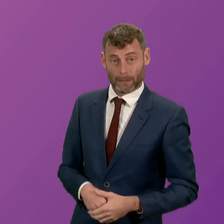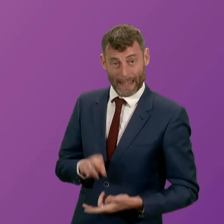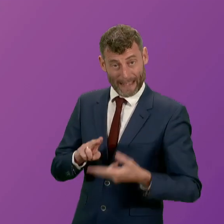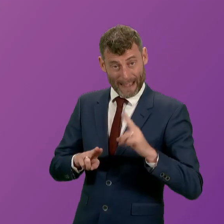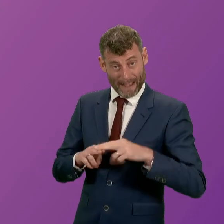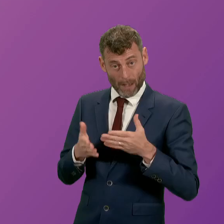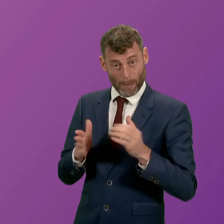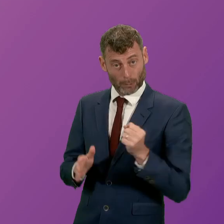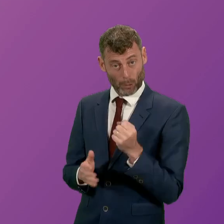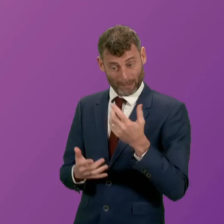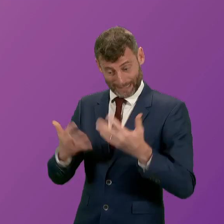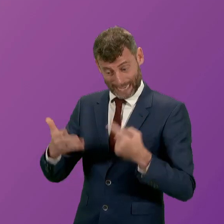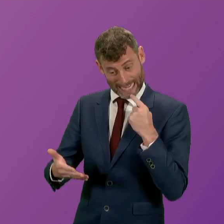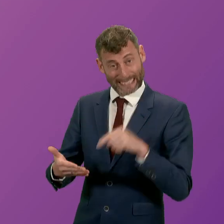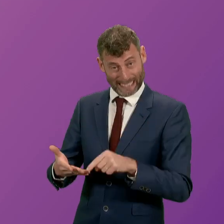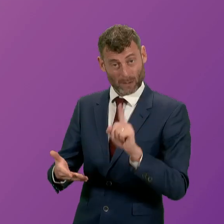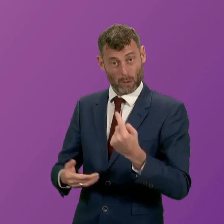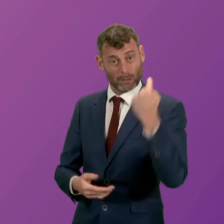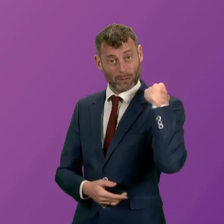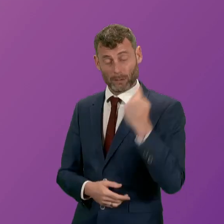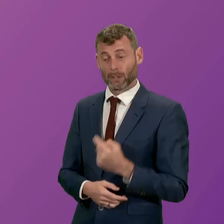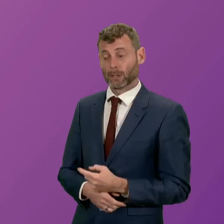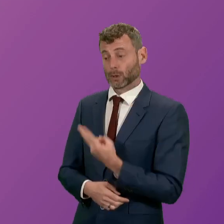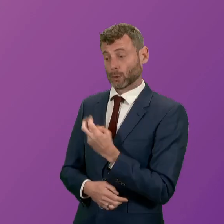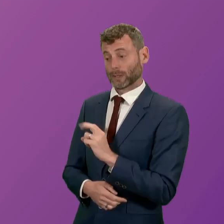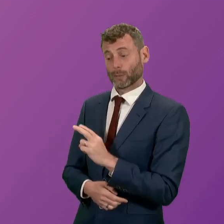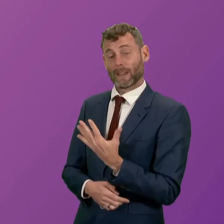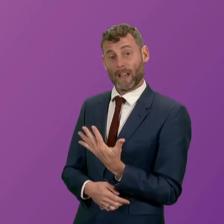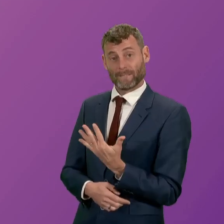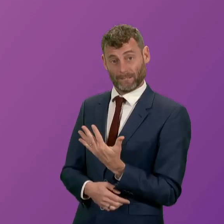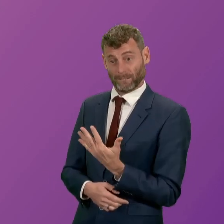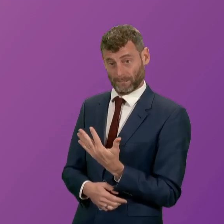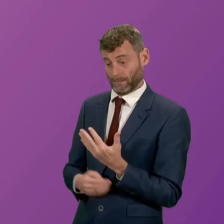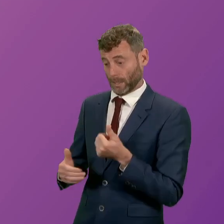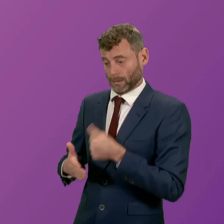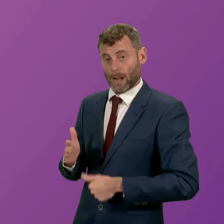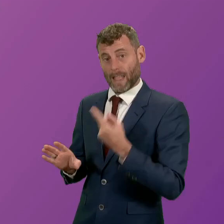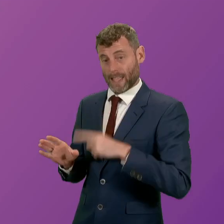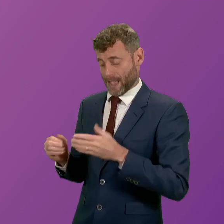in the first three months of 2025, the number of GP appointments was the worst